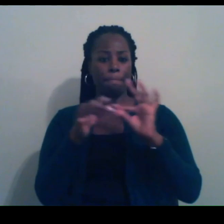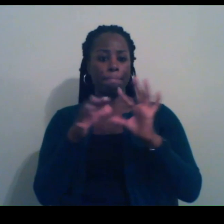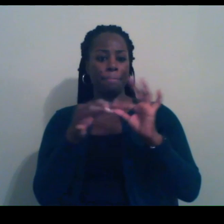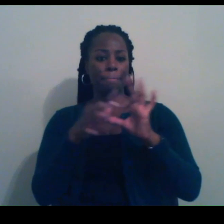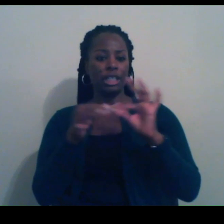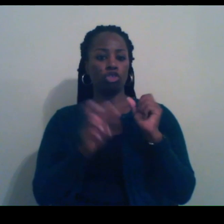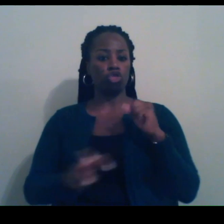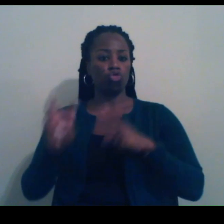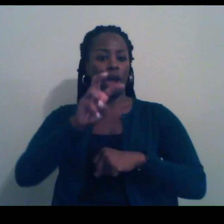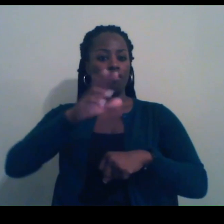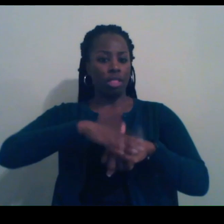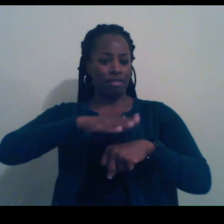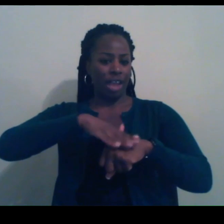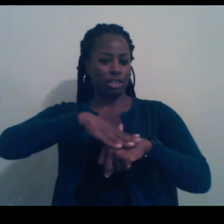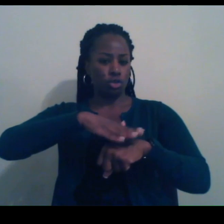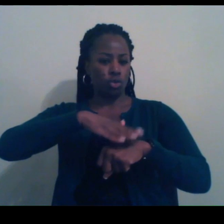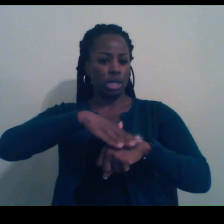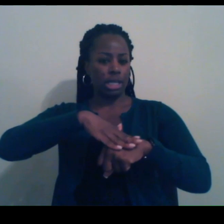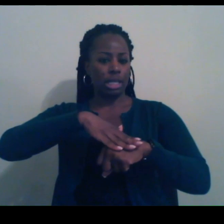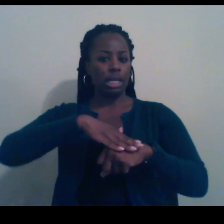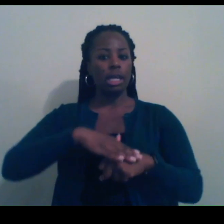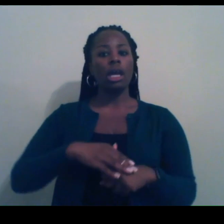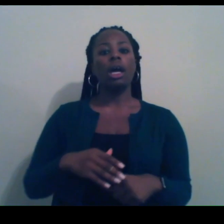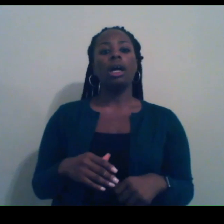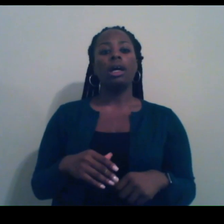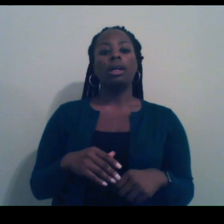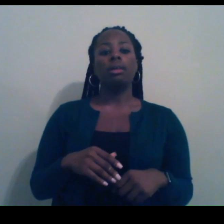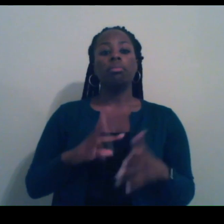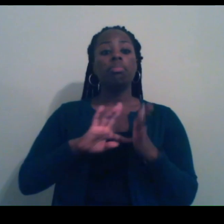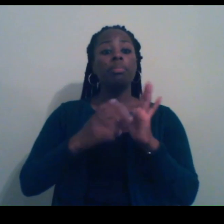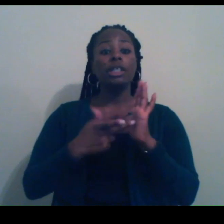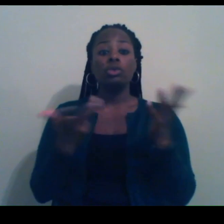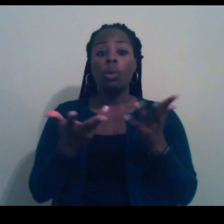people should know that we are saying that they you should not travel to